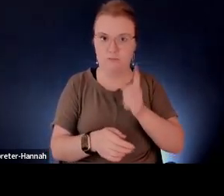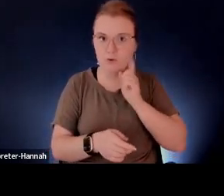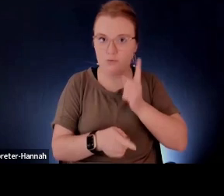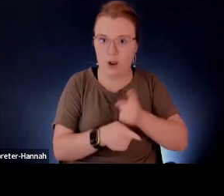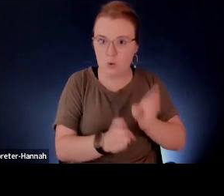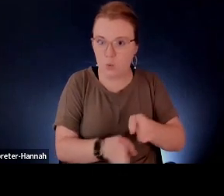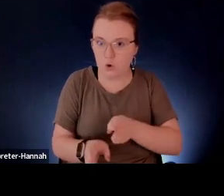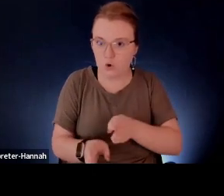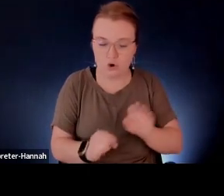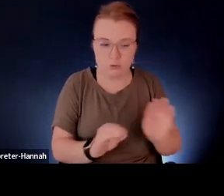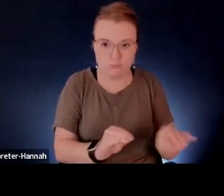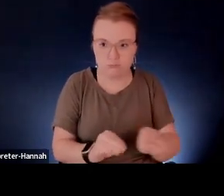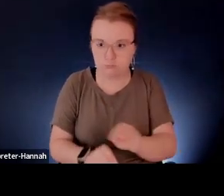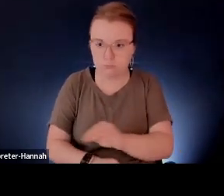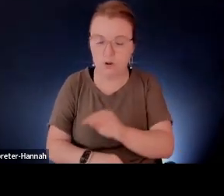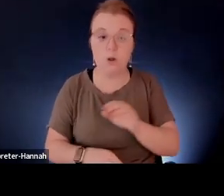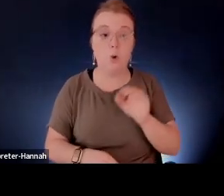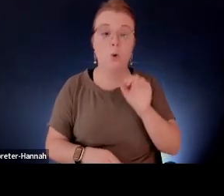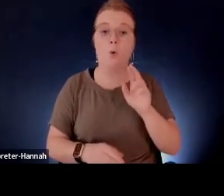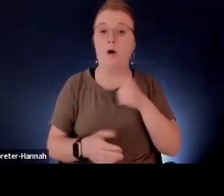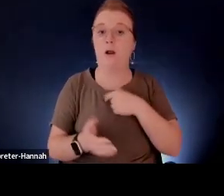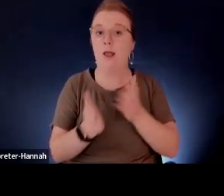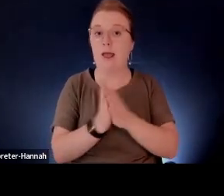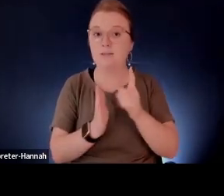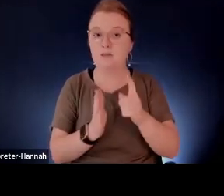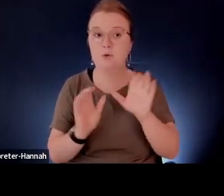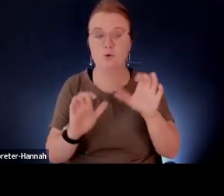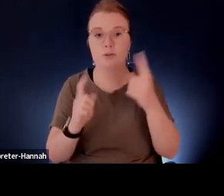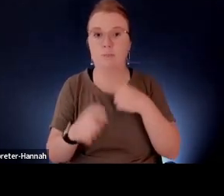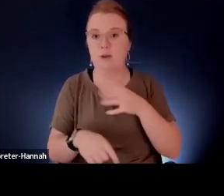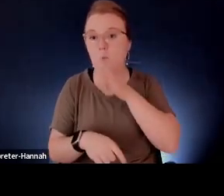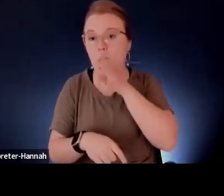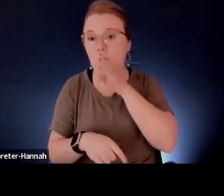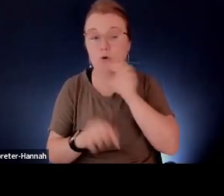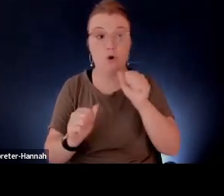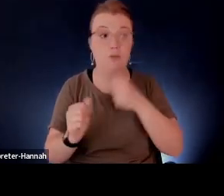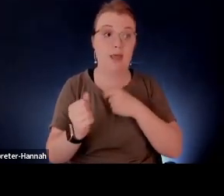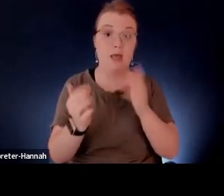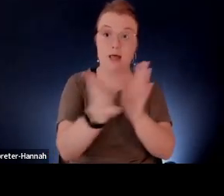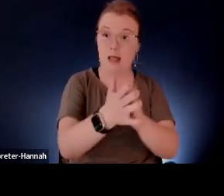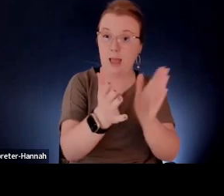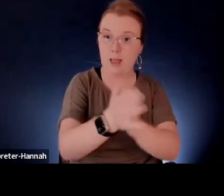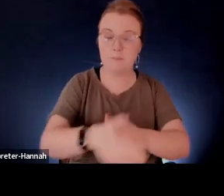are they gonna be able to... Could they clap? Could they sing? Could they pat the different rhythms?